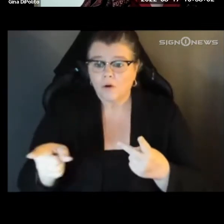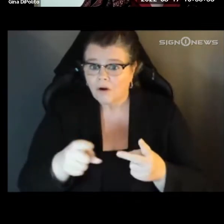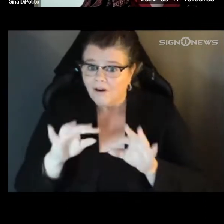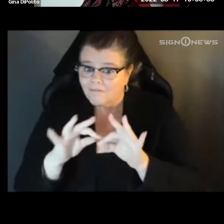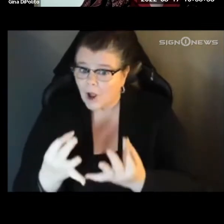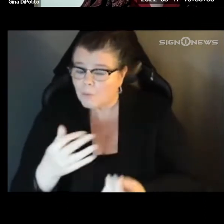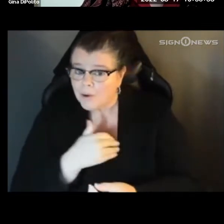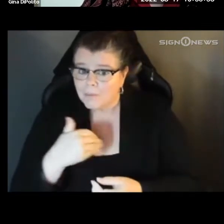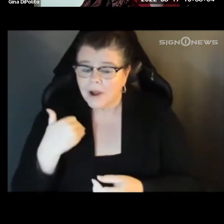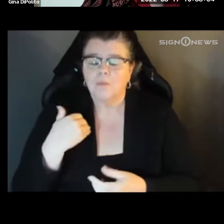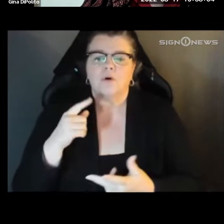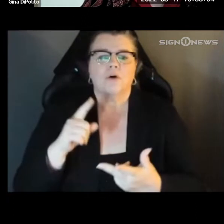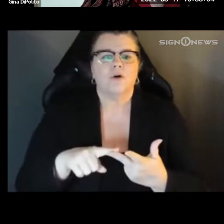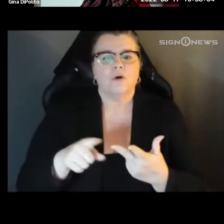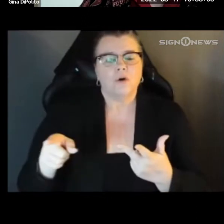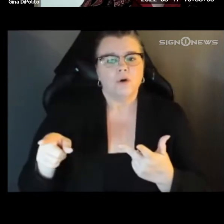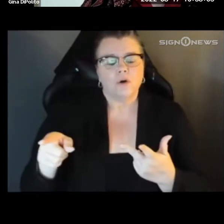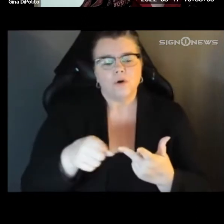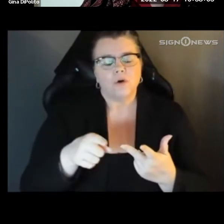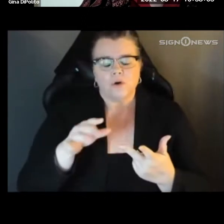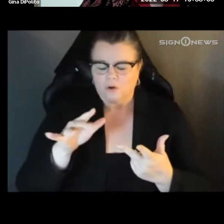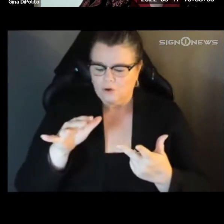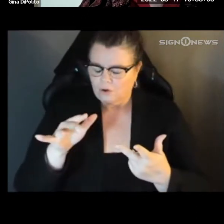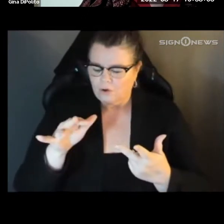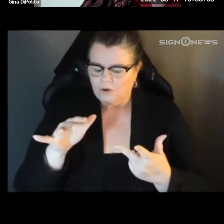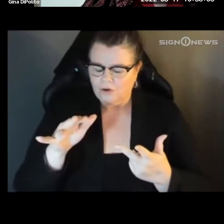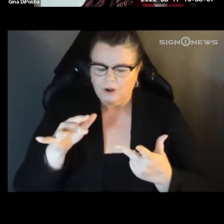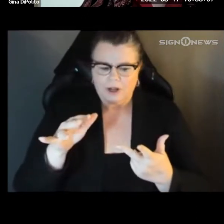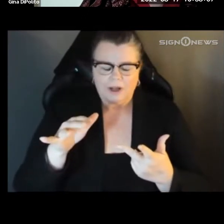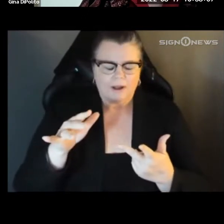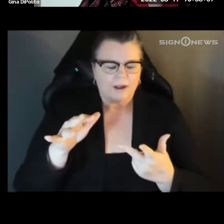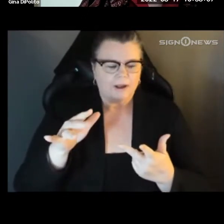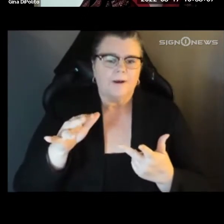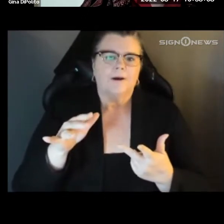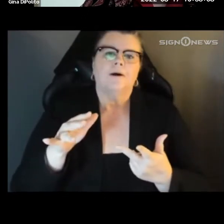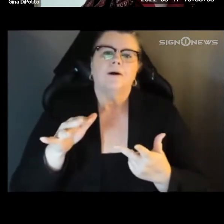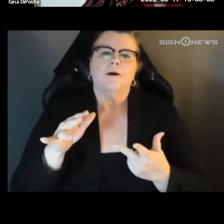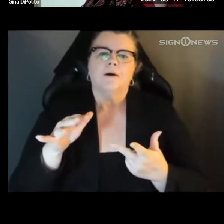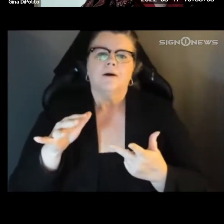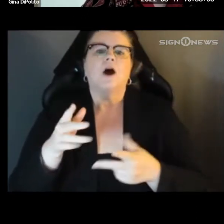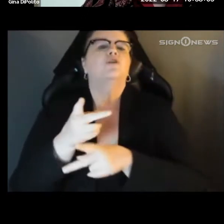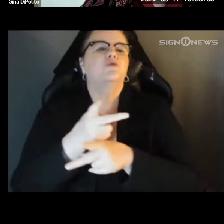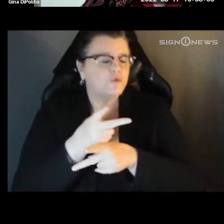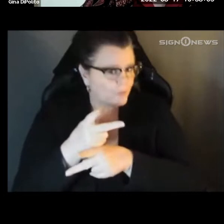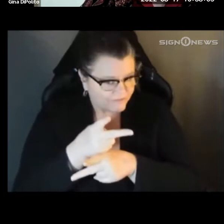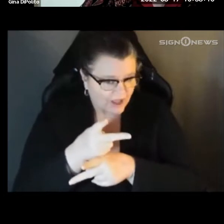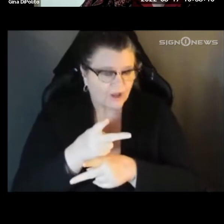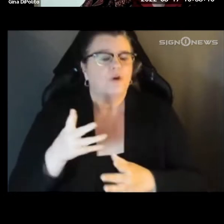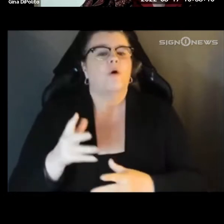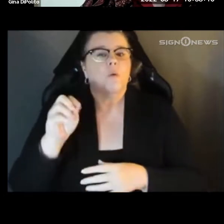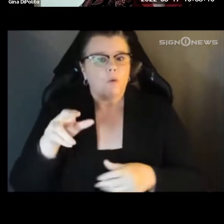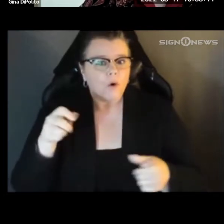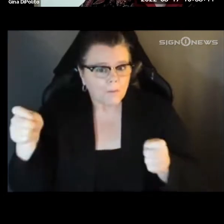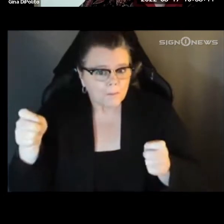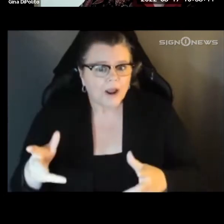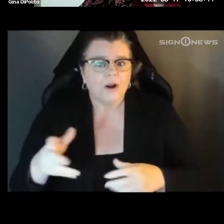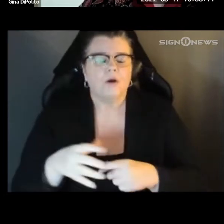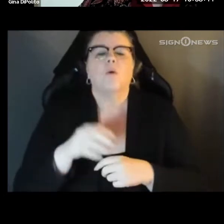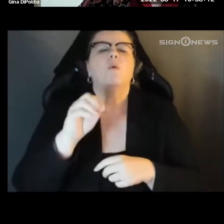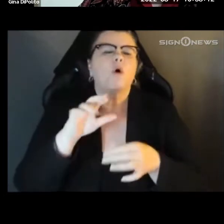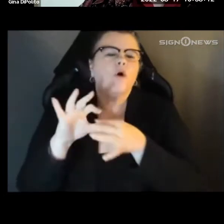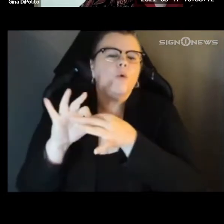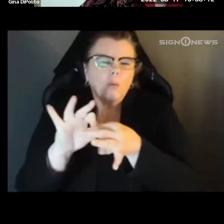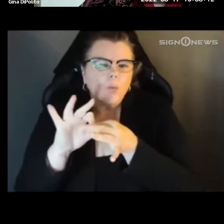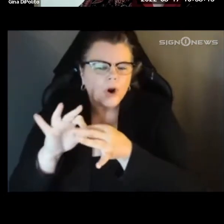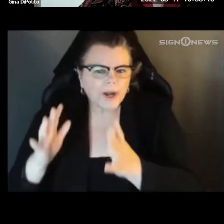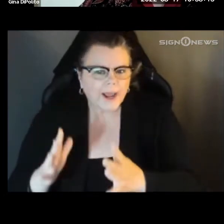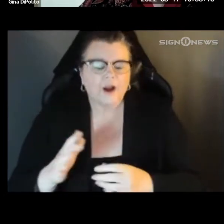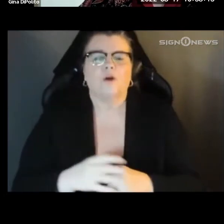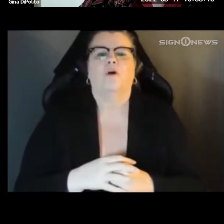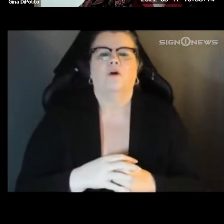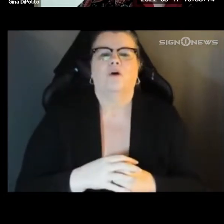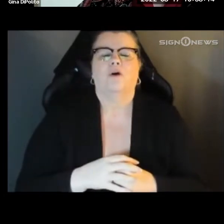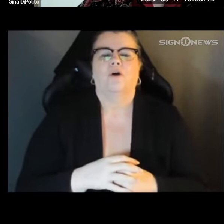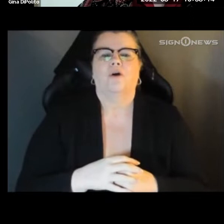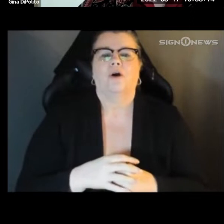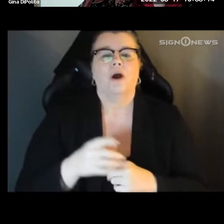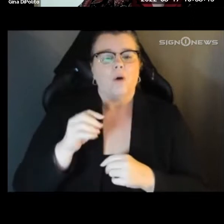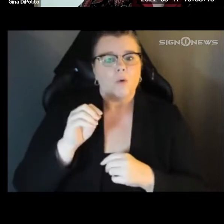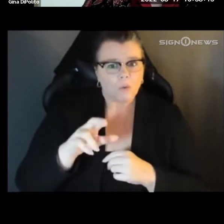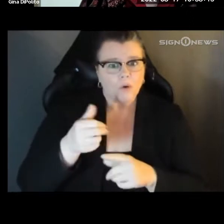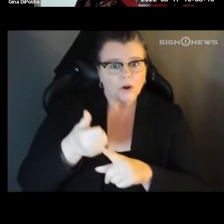or a manager instead of a coordinator uh say employee or other Ally